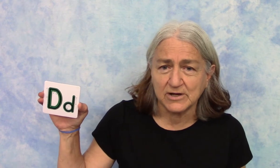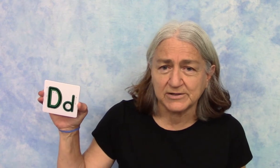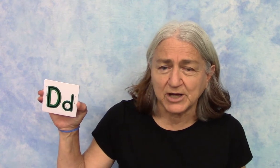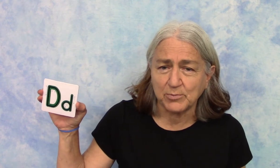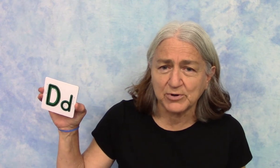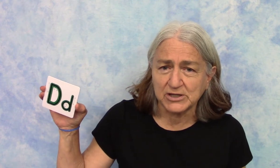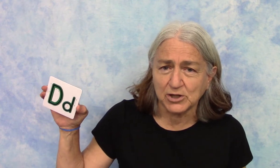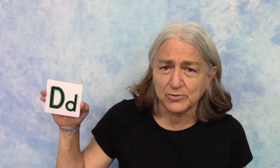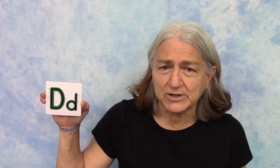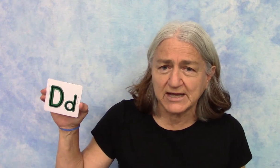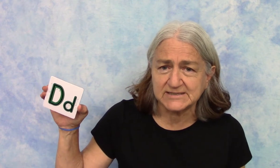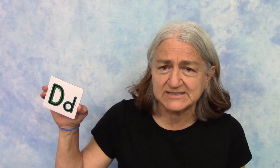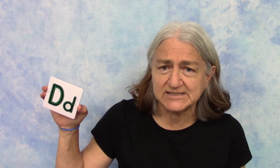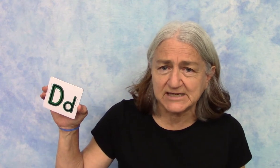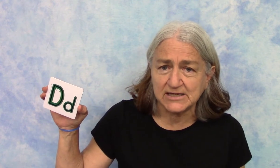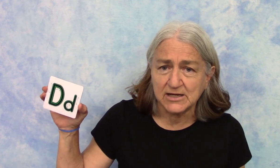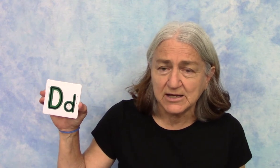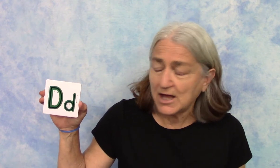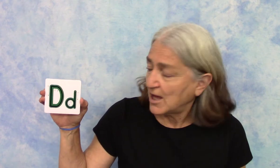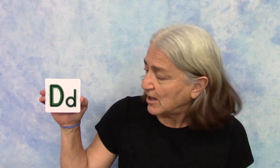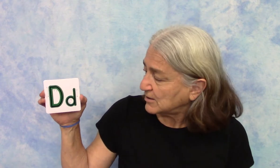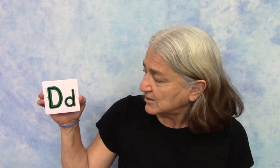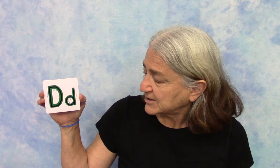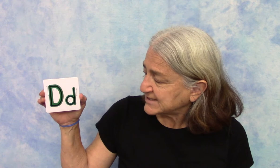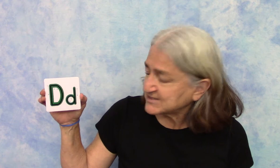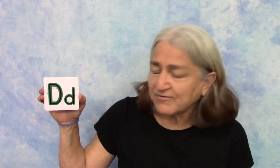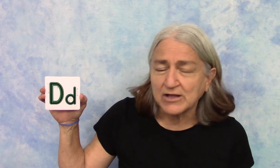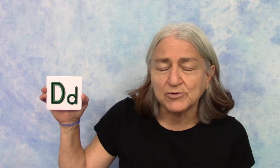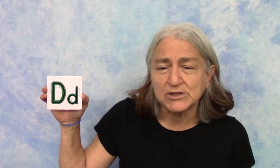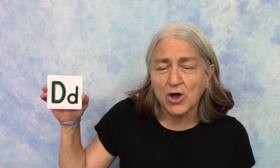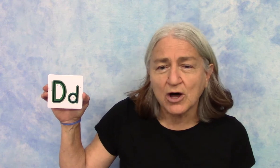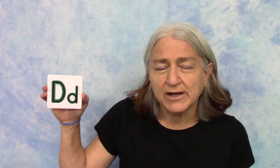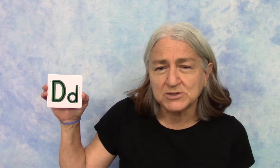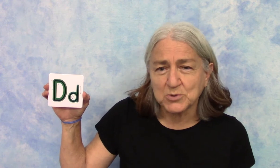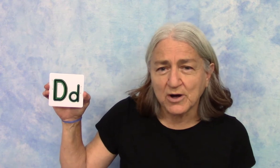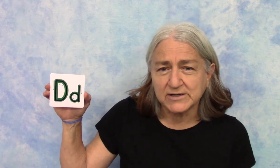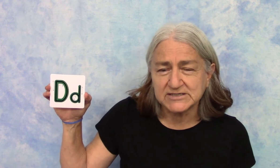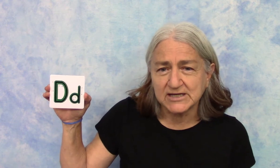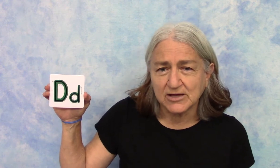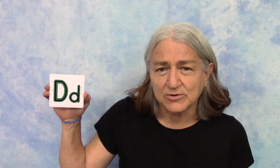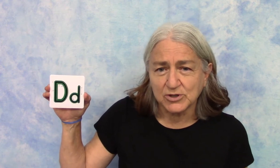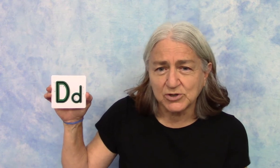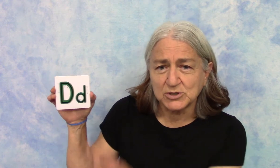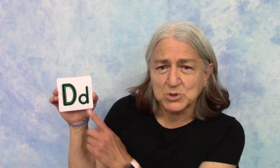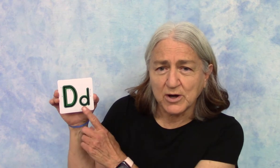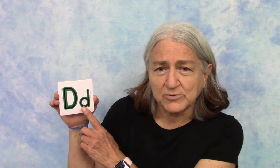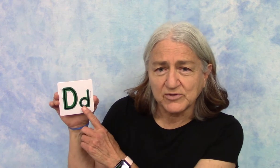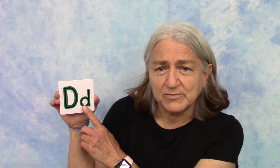an upper and lowercase "D". Let's follow along and draw together. You can draw it with me